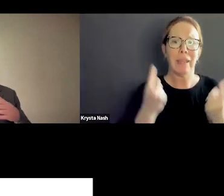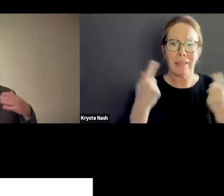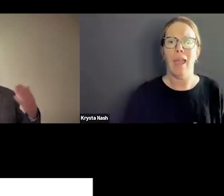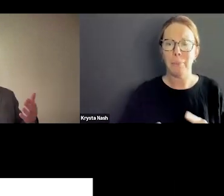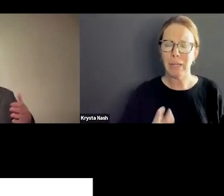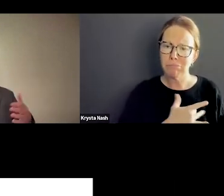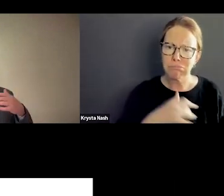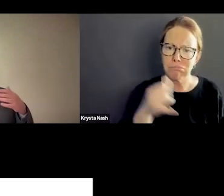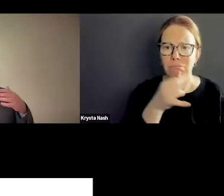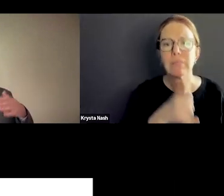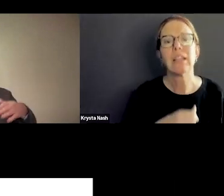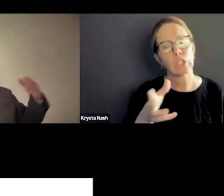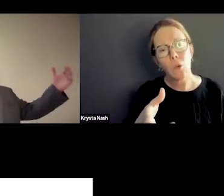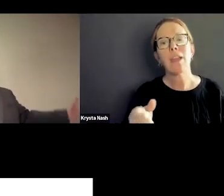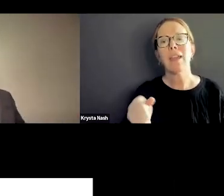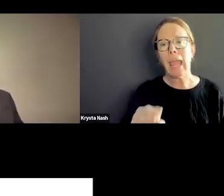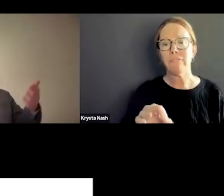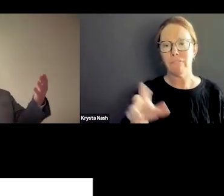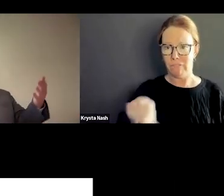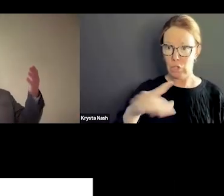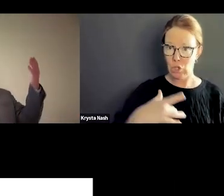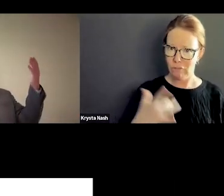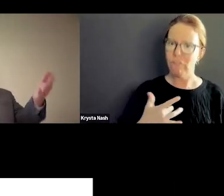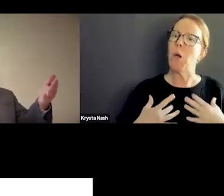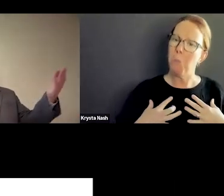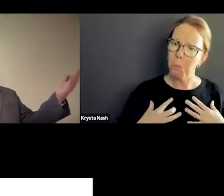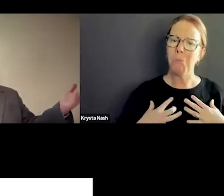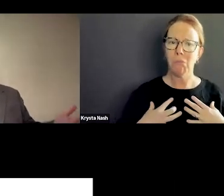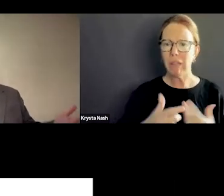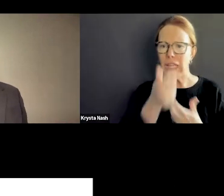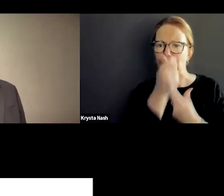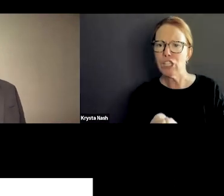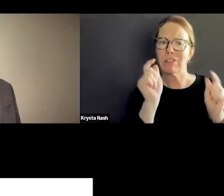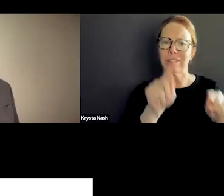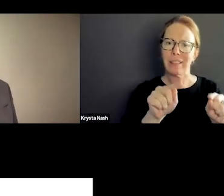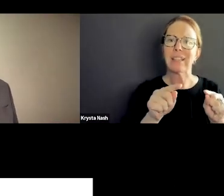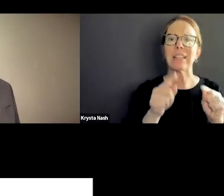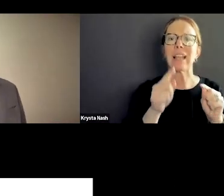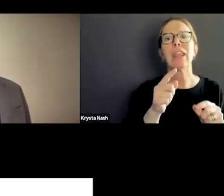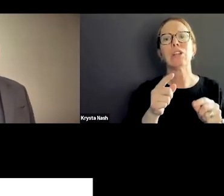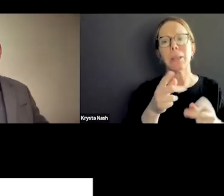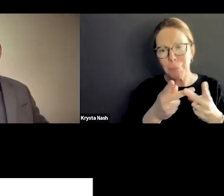And so if this is something that feels like a cause you're willing to take up, there are places looking for your help and your guidance,